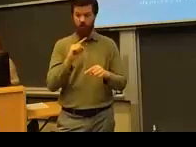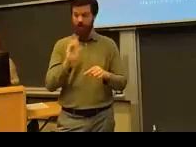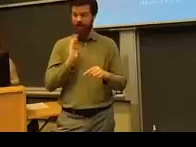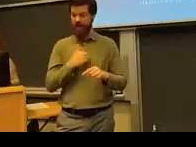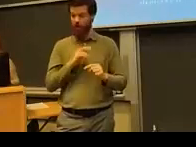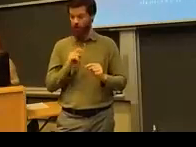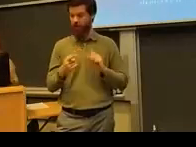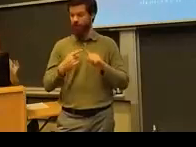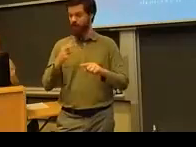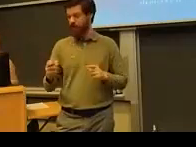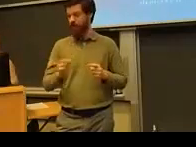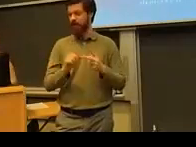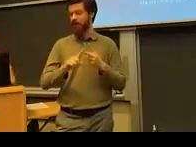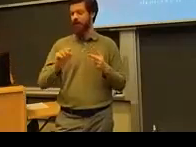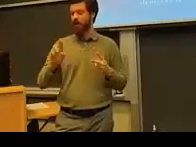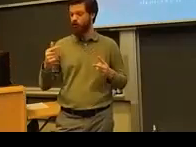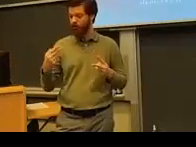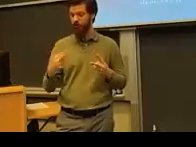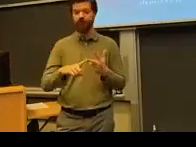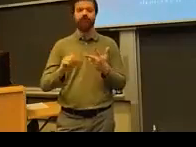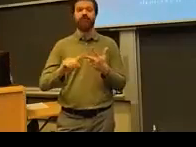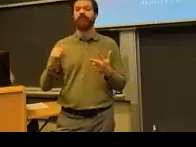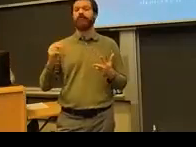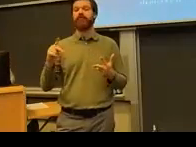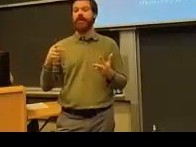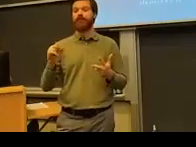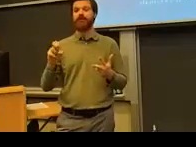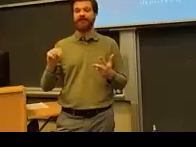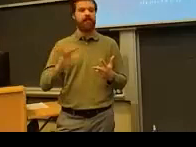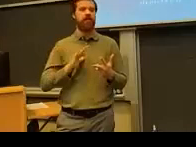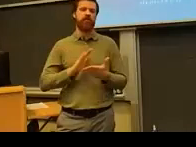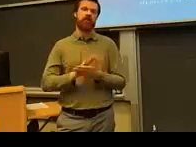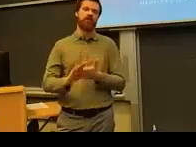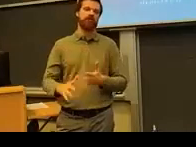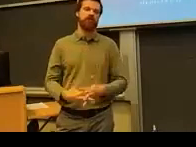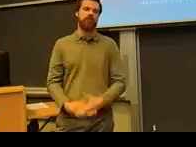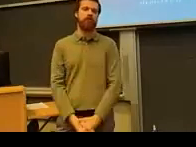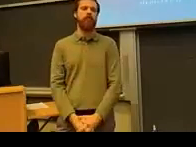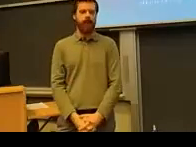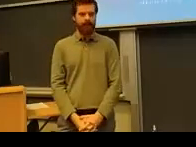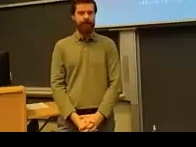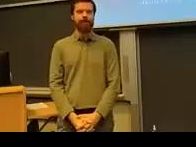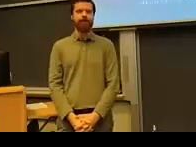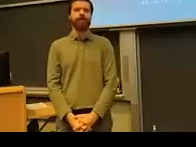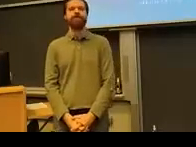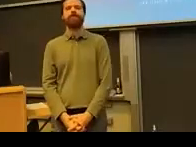Thompson or even RGH that'd be really really neat and so finally this is just what I want to leave